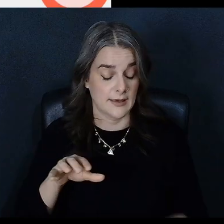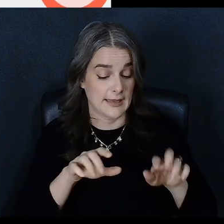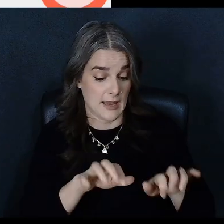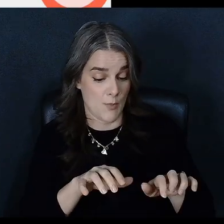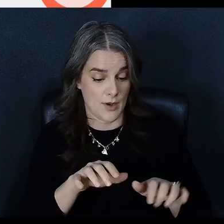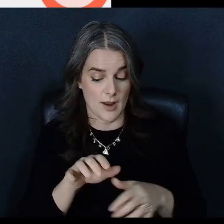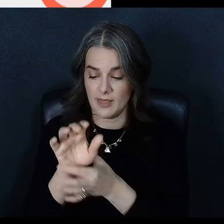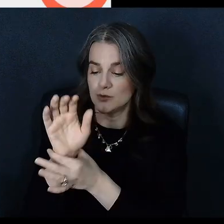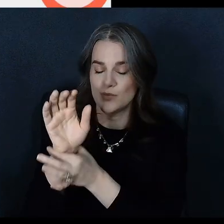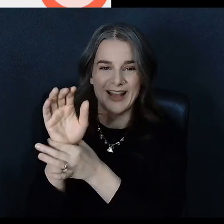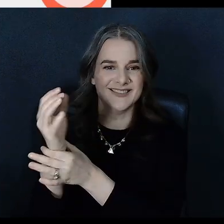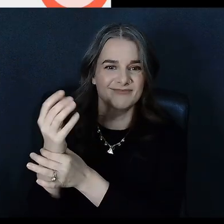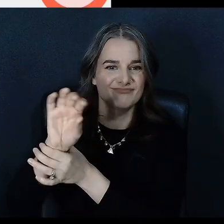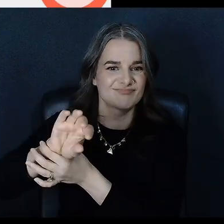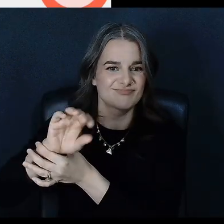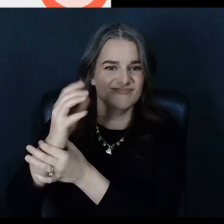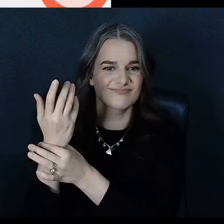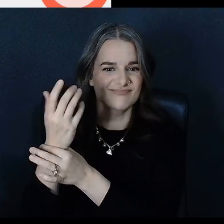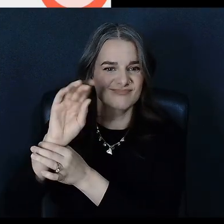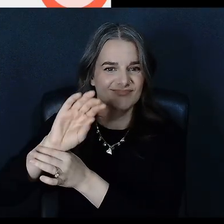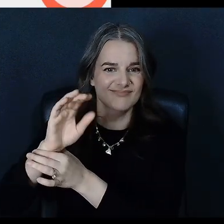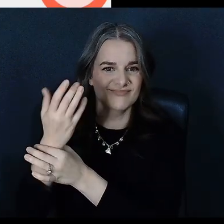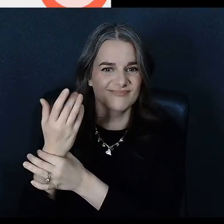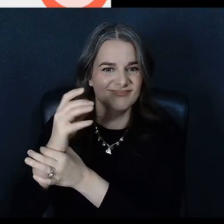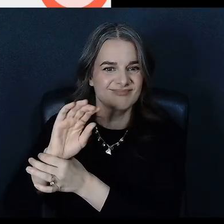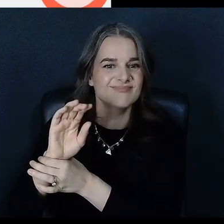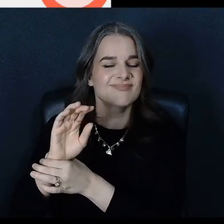So over time, that's what causes those potentials for injury.